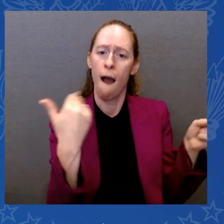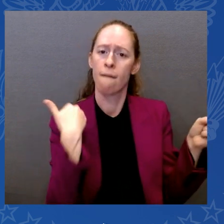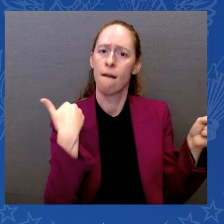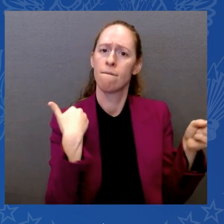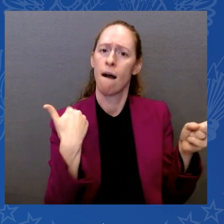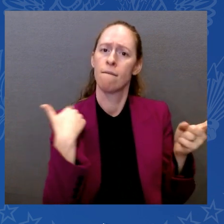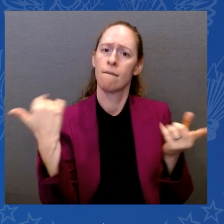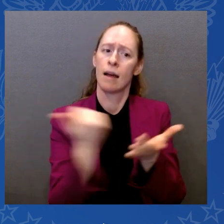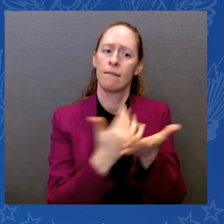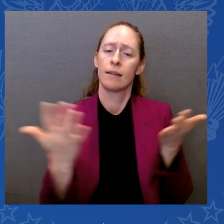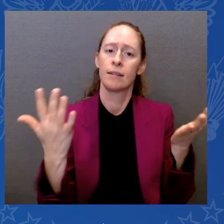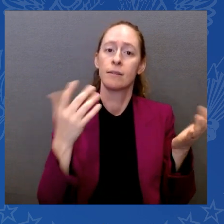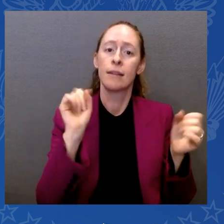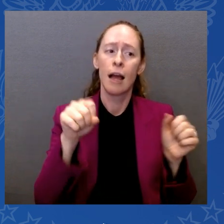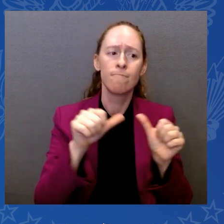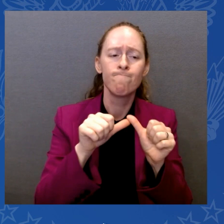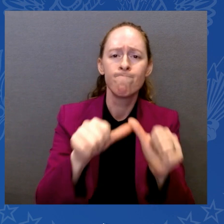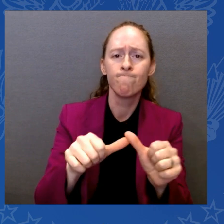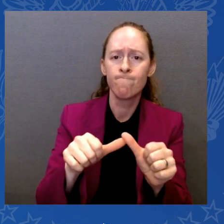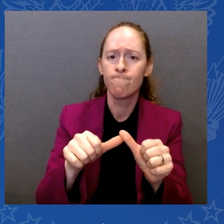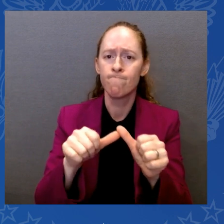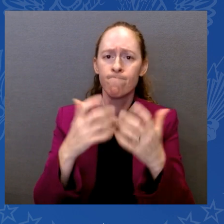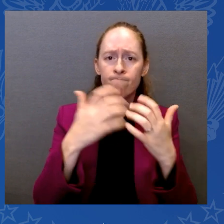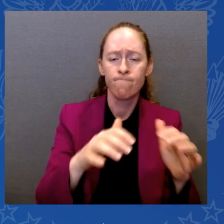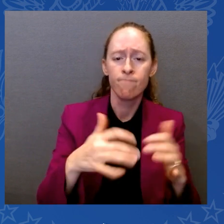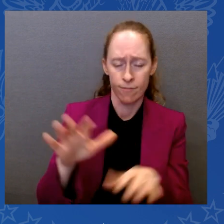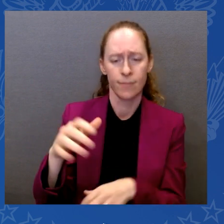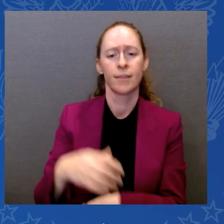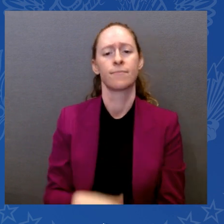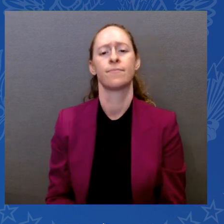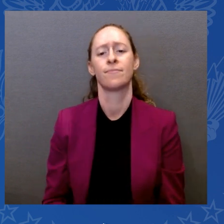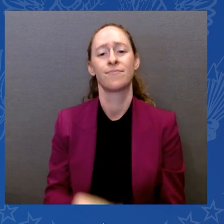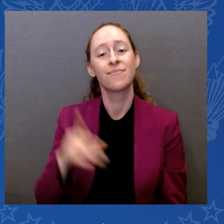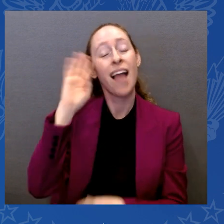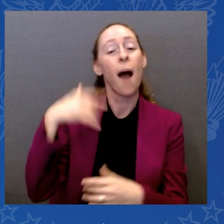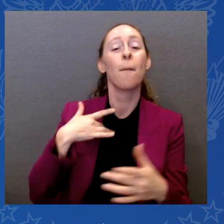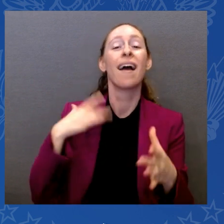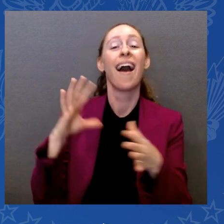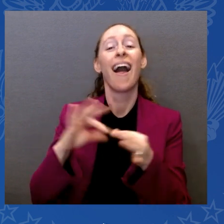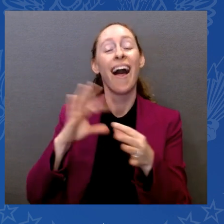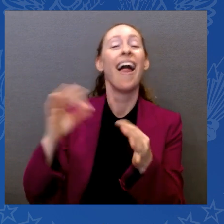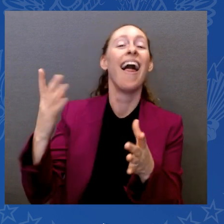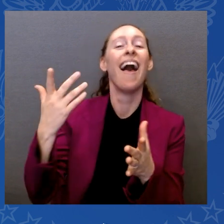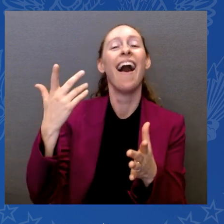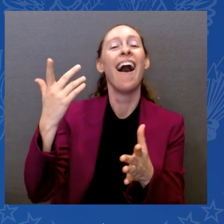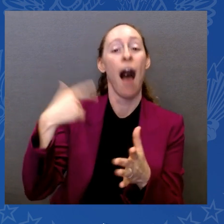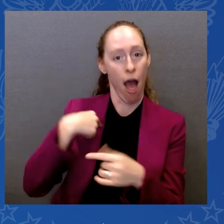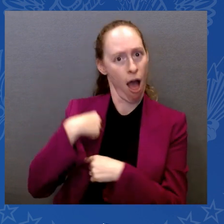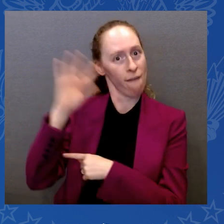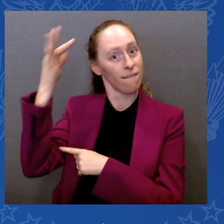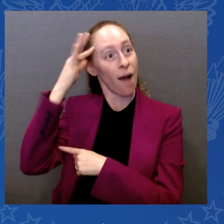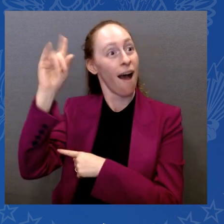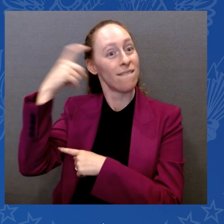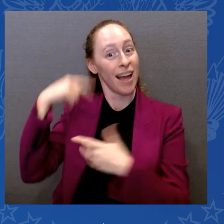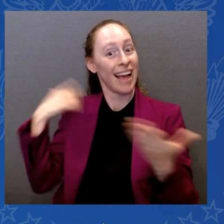and I'm here to help." But we really are. And I think we -- I hope you're satisfied with the response so far.